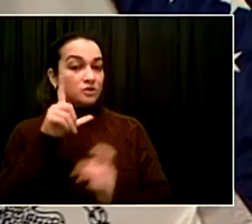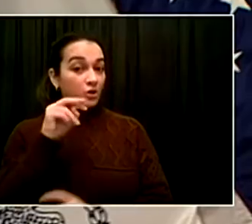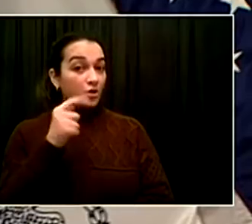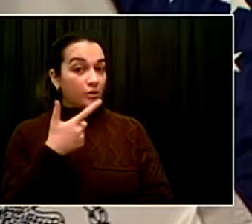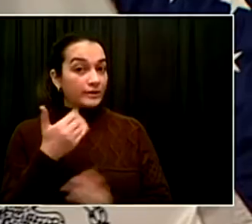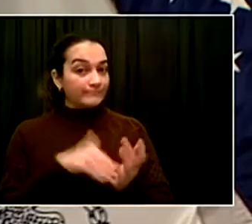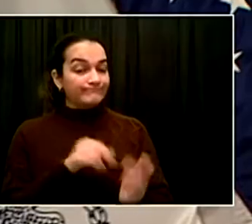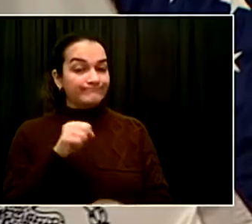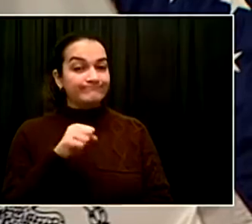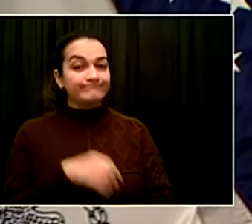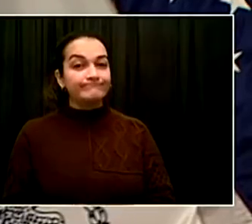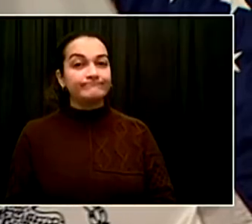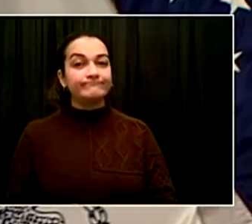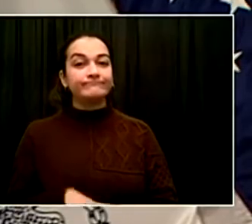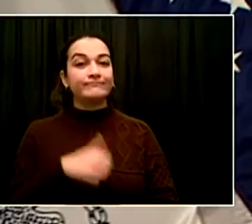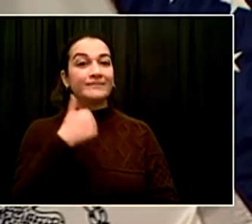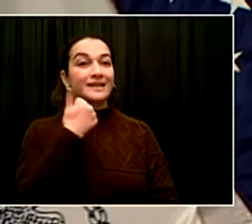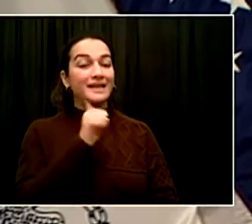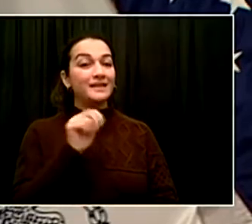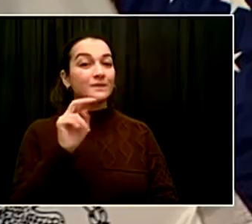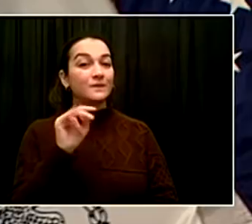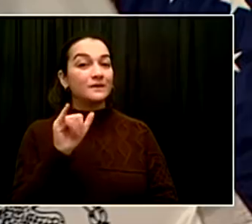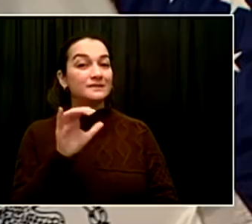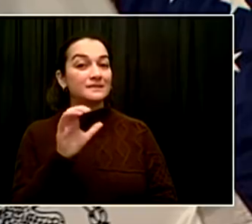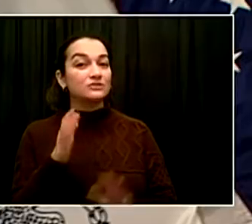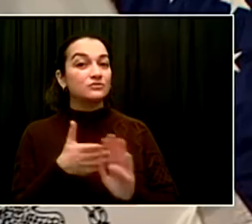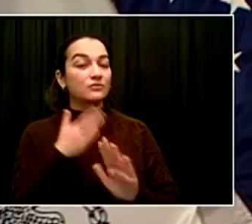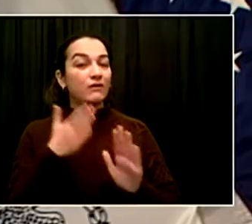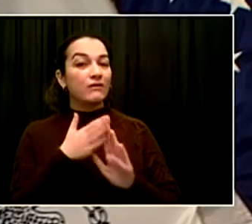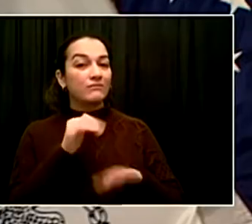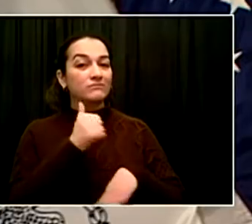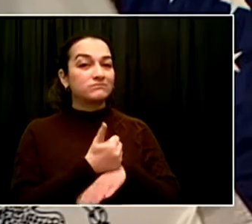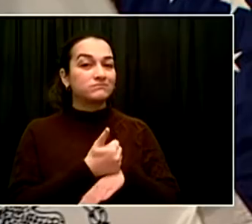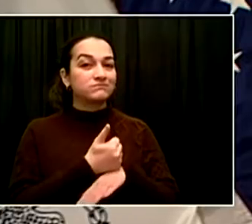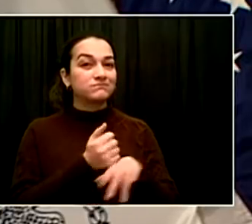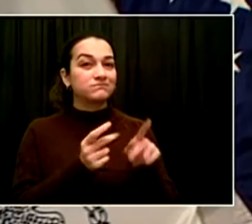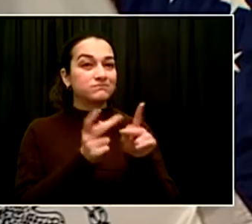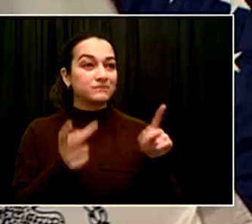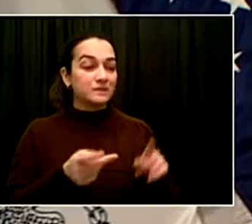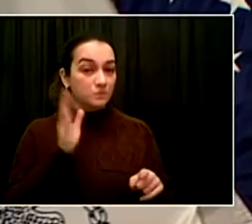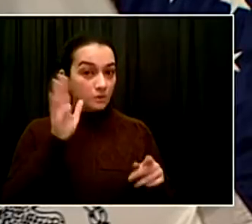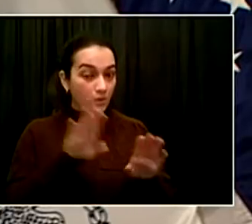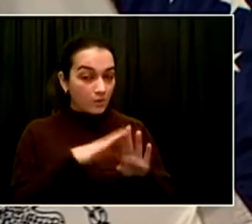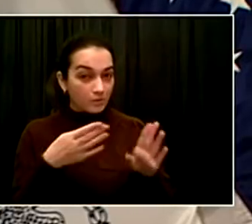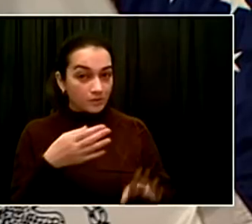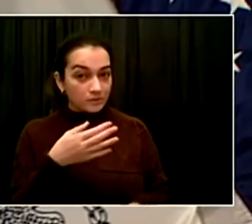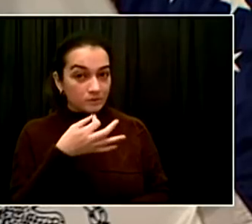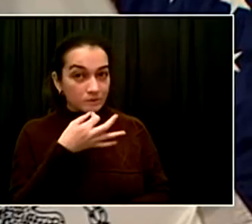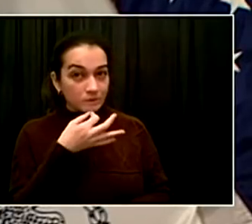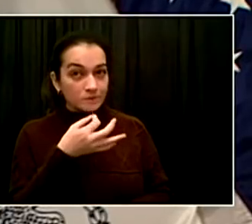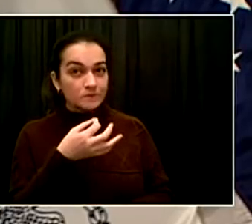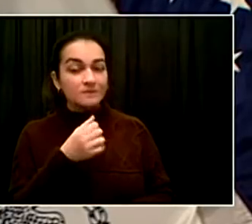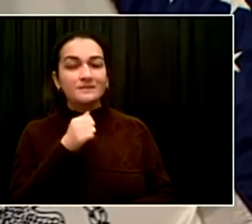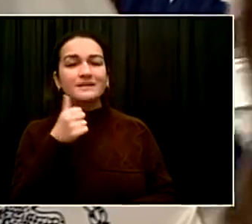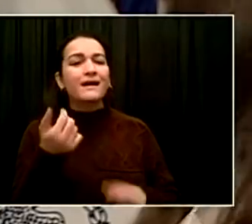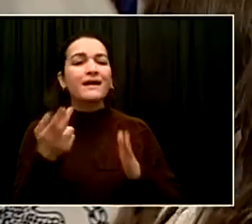HERE AND ARE THERE ANY SITES PLANNED CURRENTLY THAT ARE OPEN FOR CITY RUN SITES AS OPPOSED TO CONTRACTORS AND ANYMORE